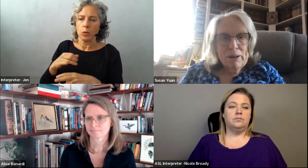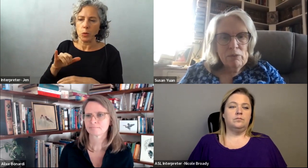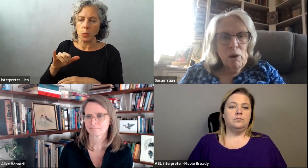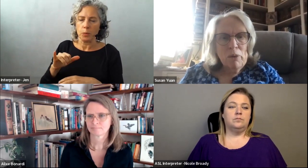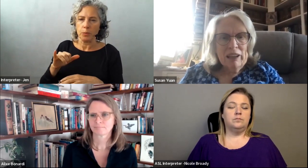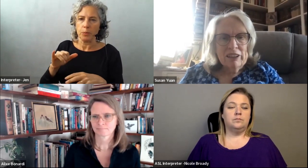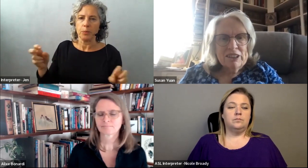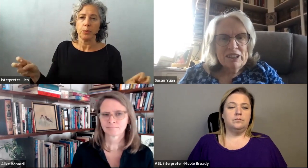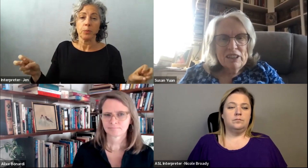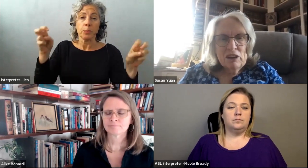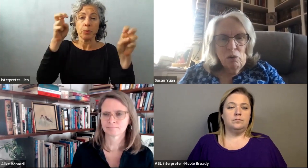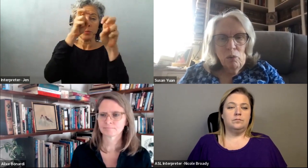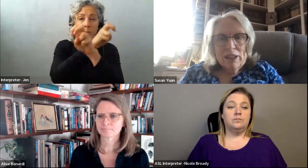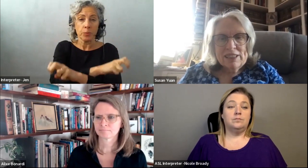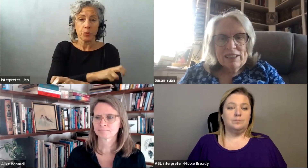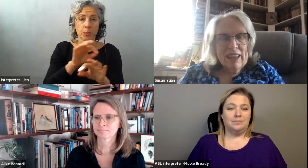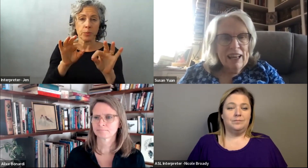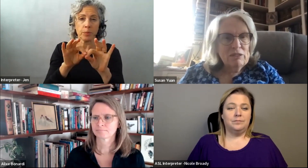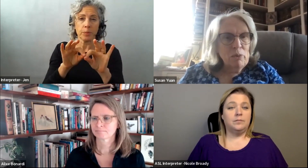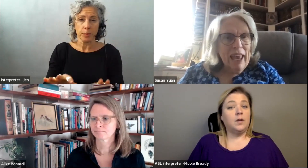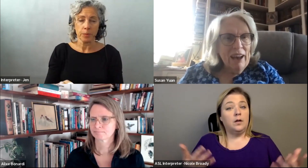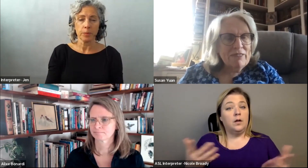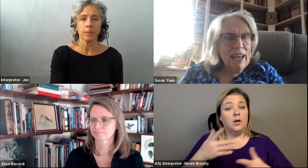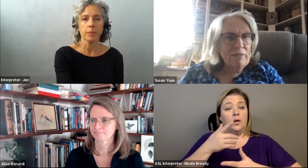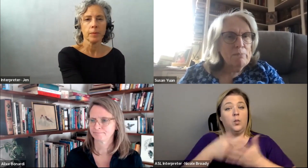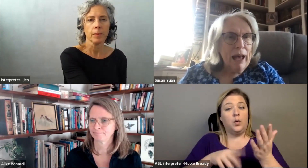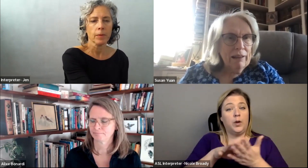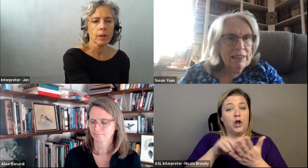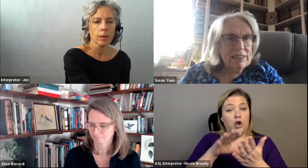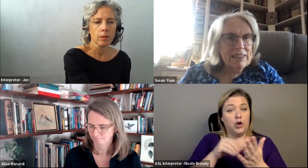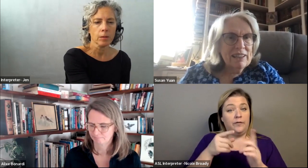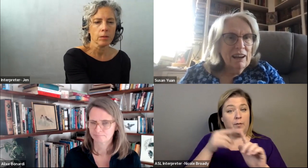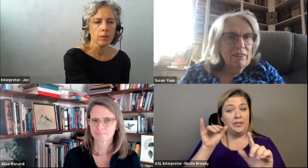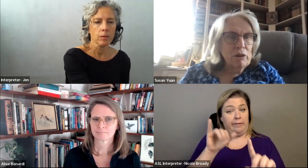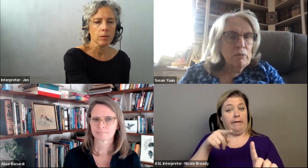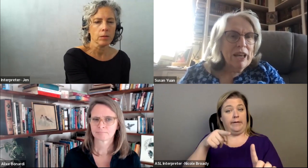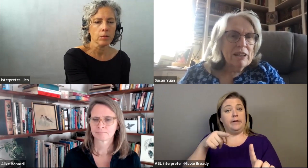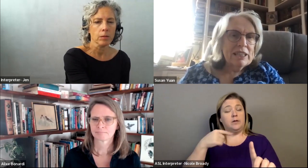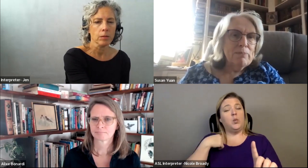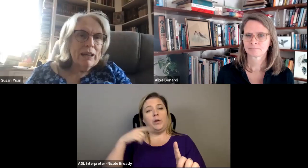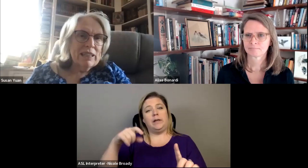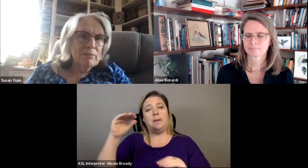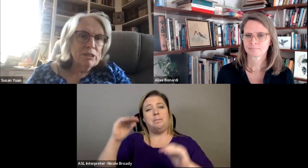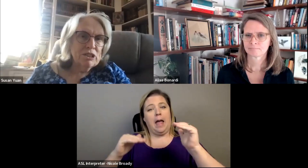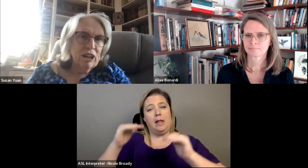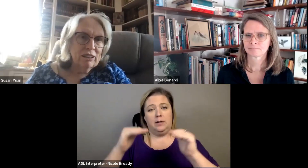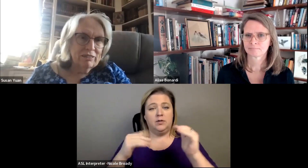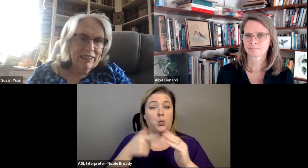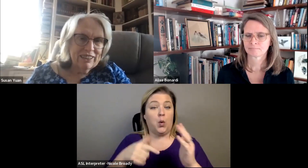But what we learned was that we have to have a balance of what we can expect him to tolerate.